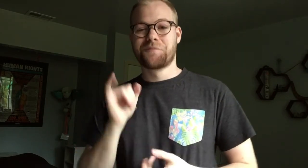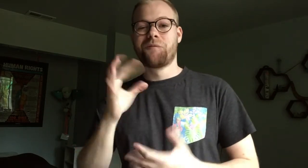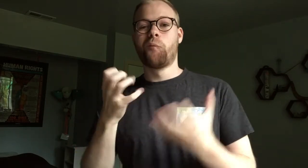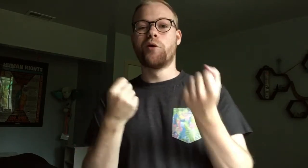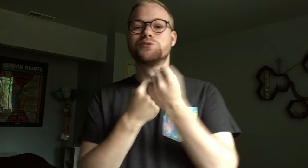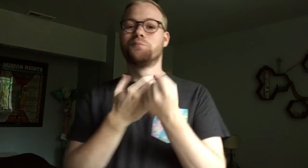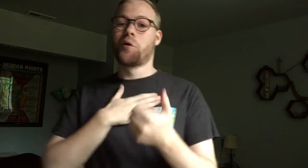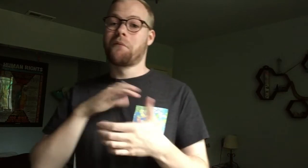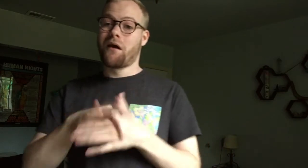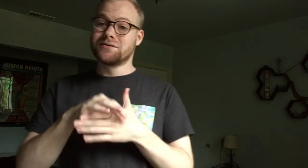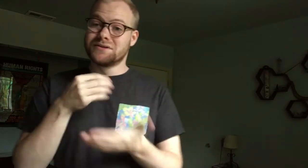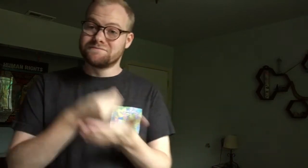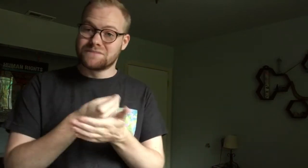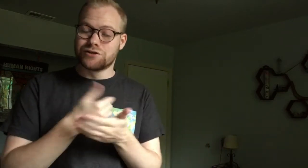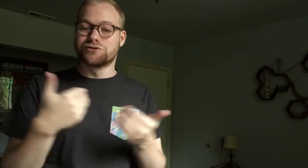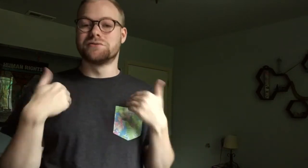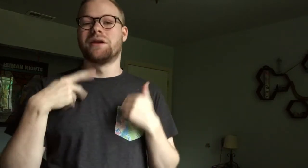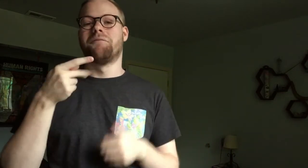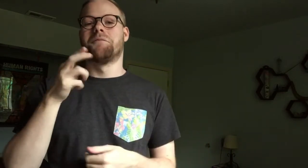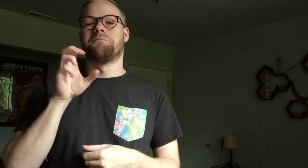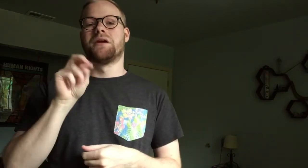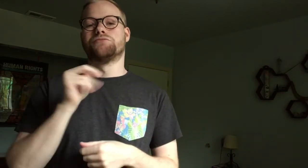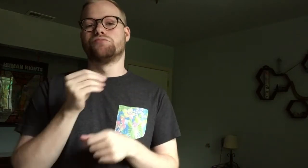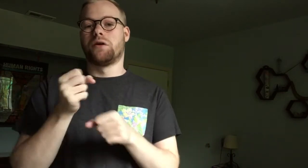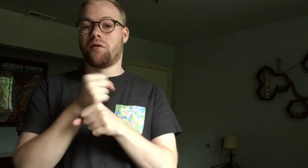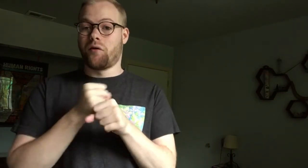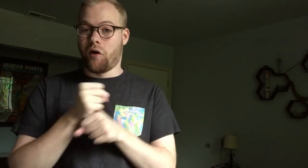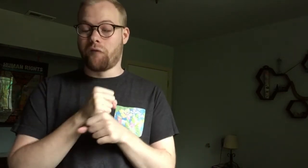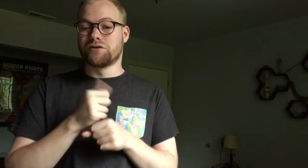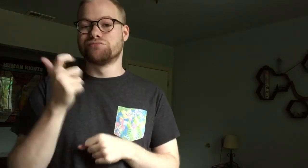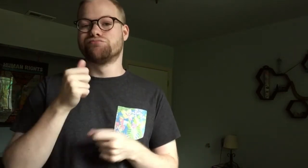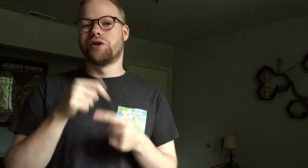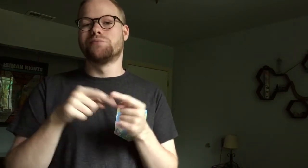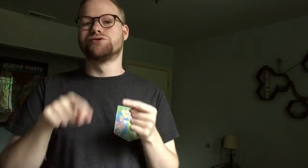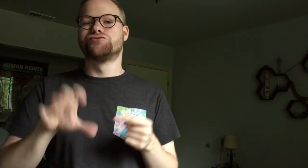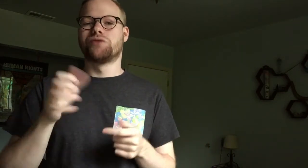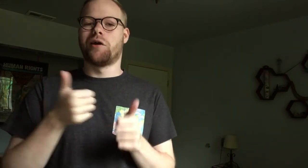If you want to support my content financially, I have Patreon and ko-fi. Subscribe to this channel.